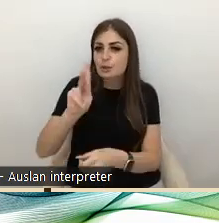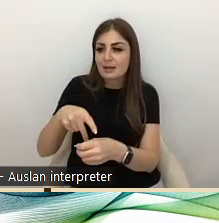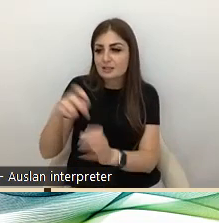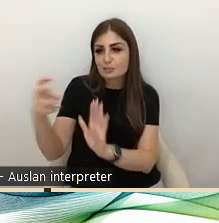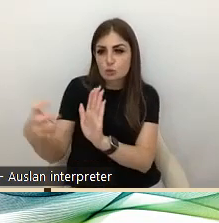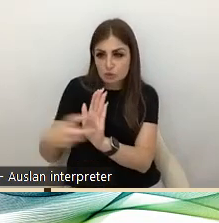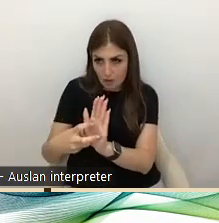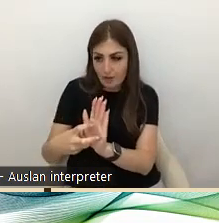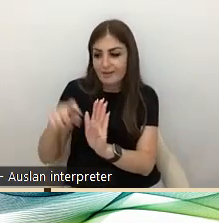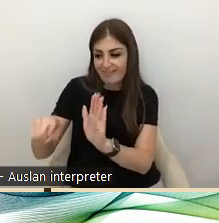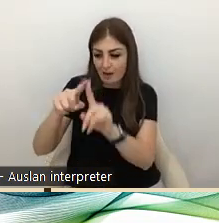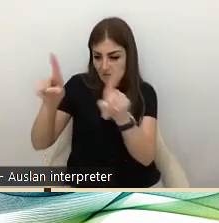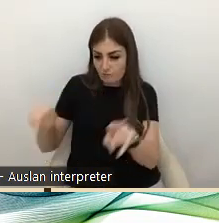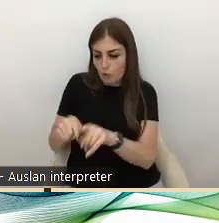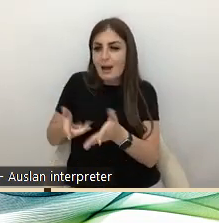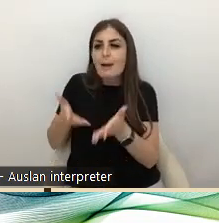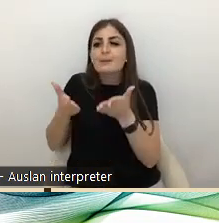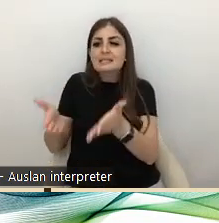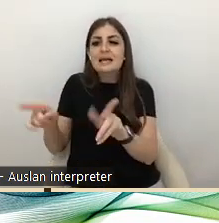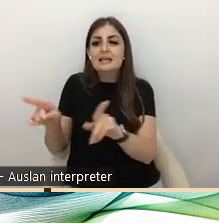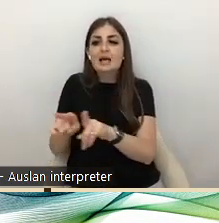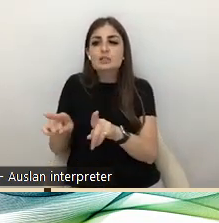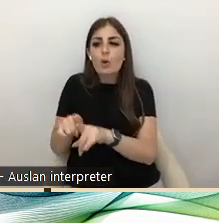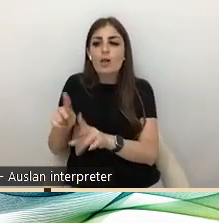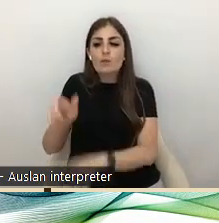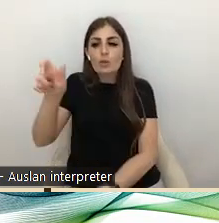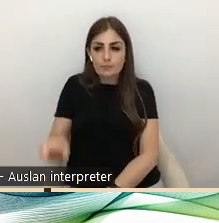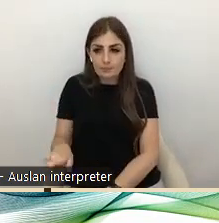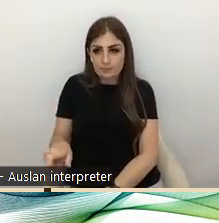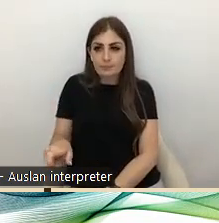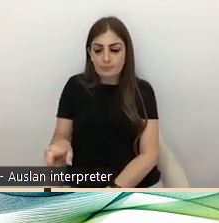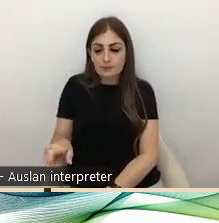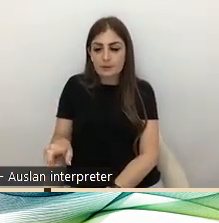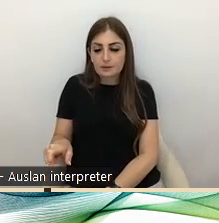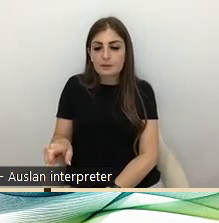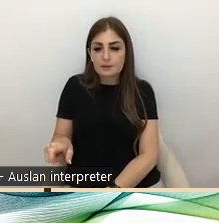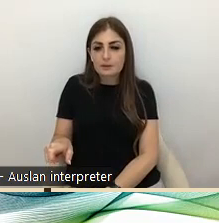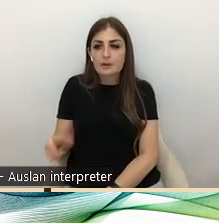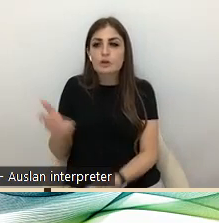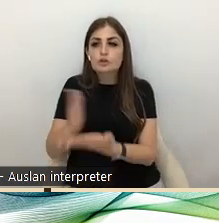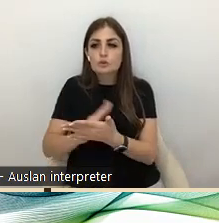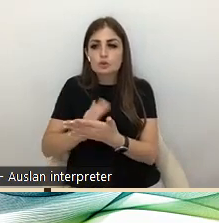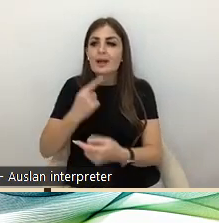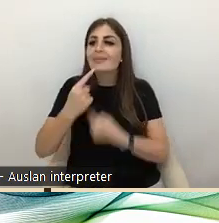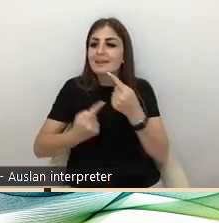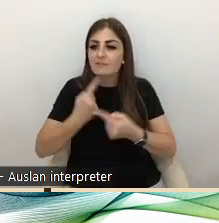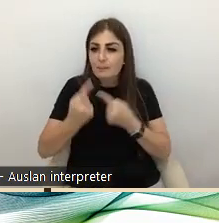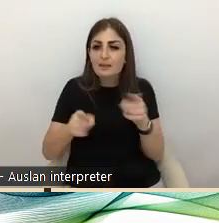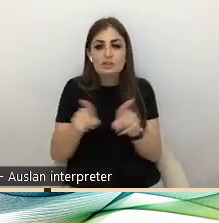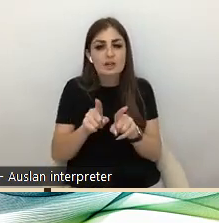This form includes the participant's consent to share information about their matter with